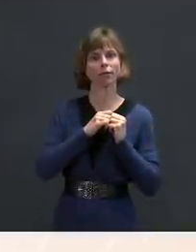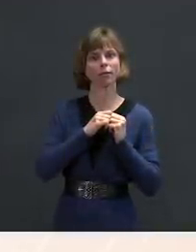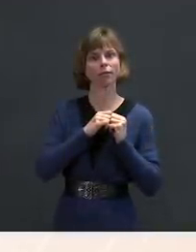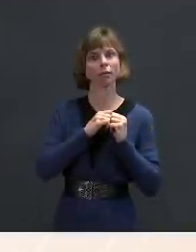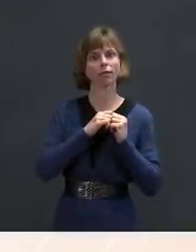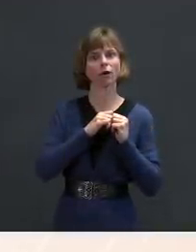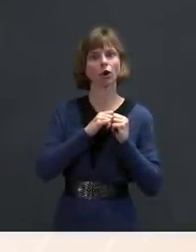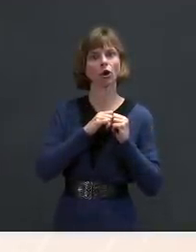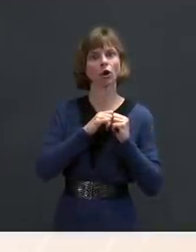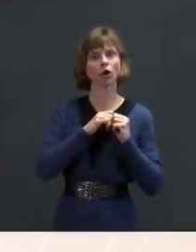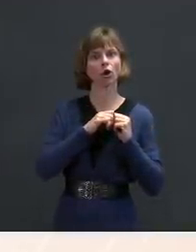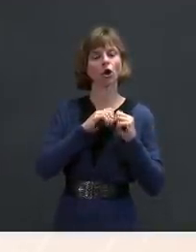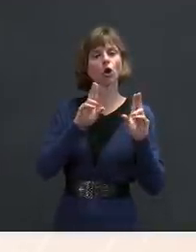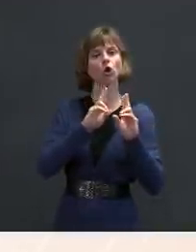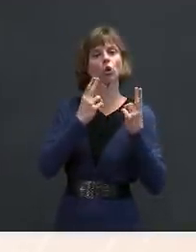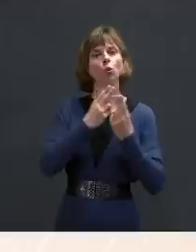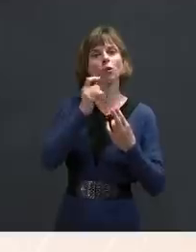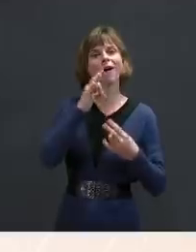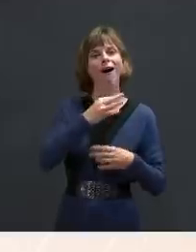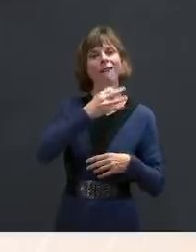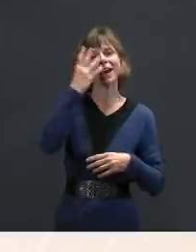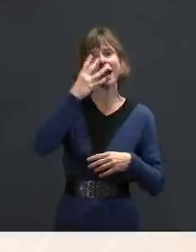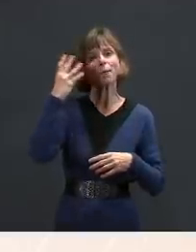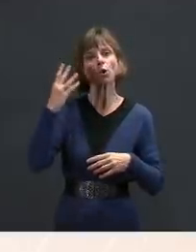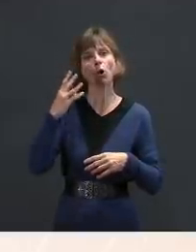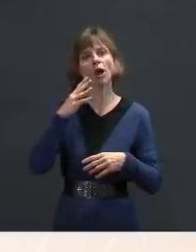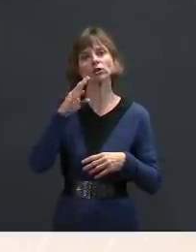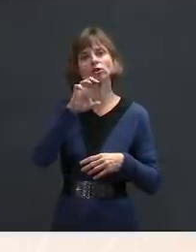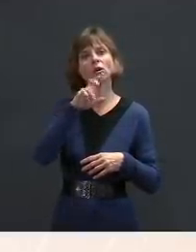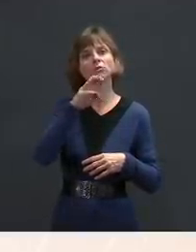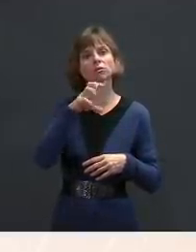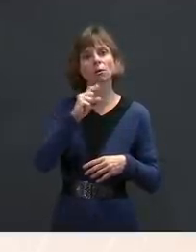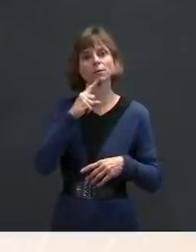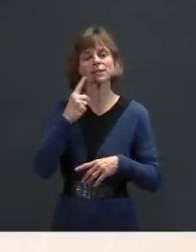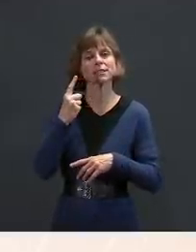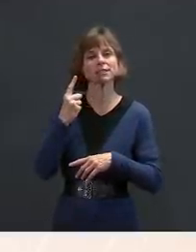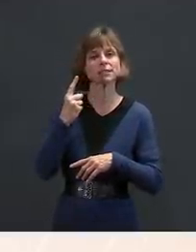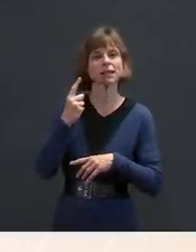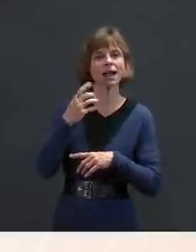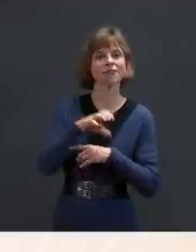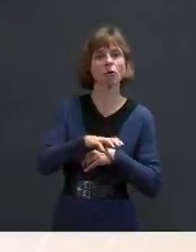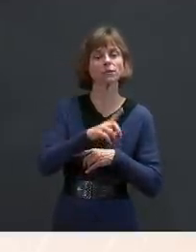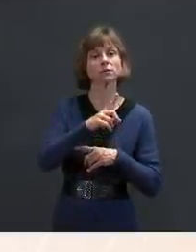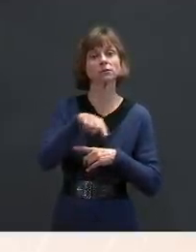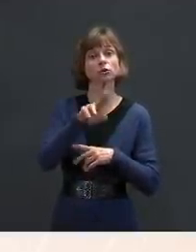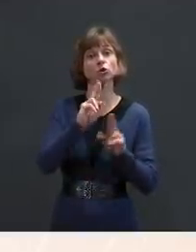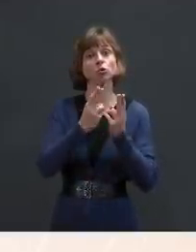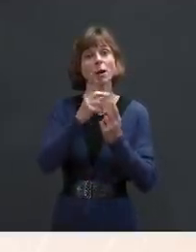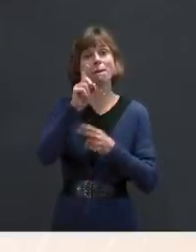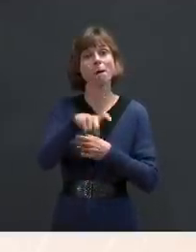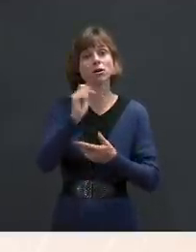of Immigration and Customs Enforcement that the union must approve any policy changes in the immigration arena.